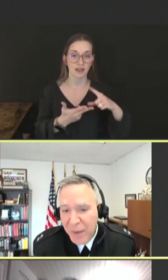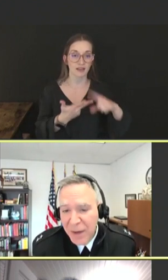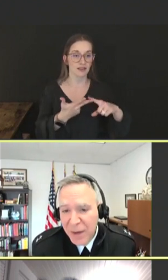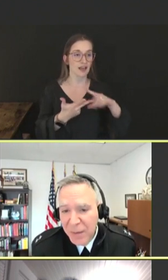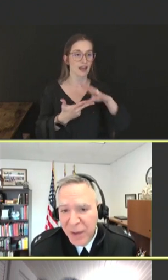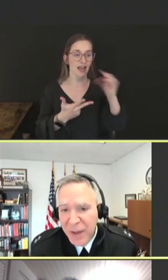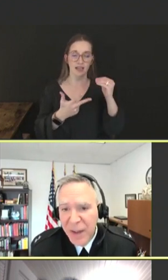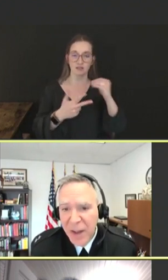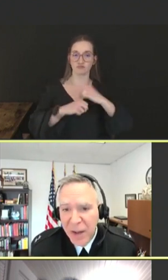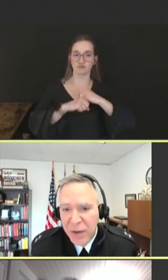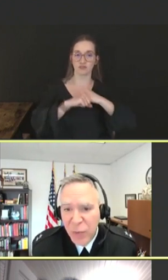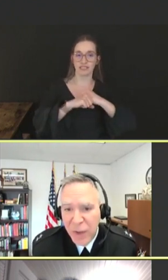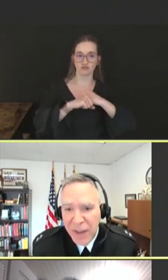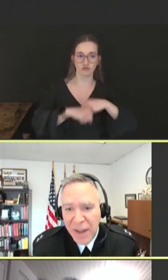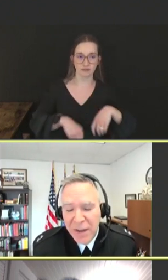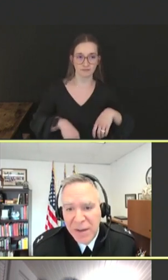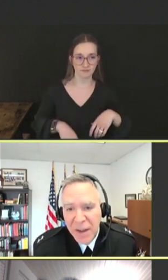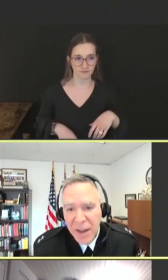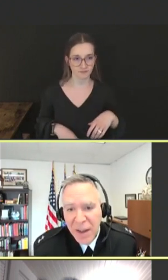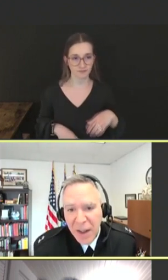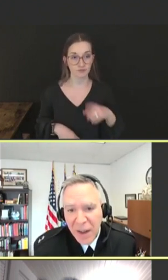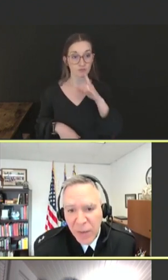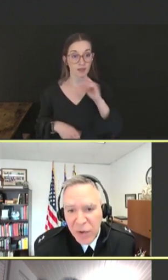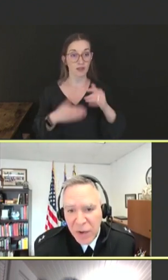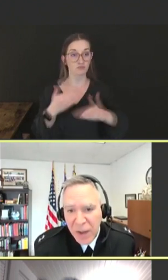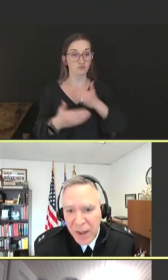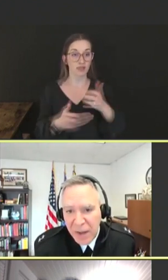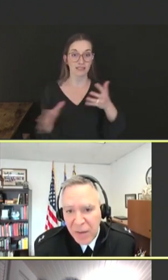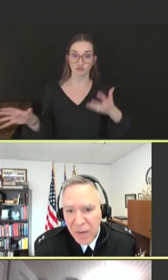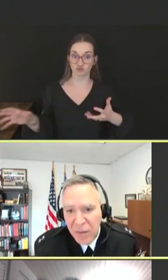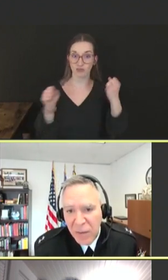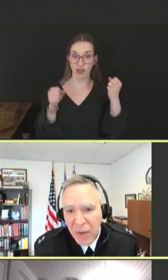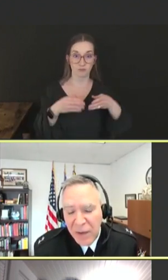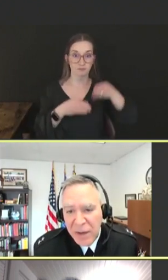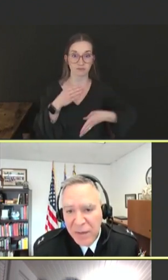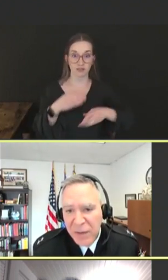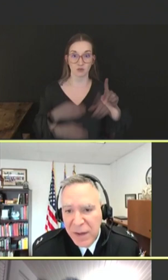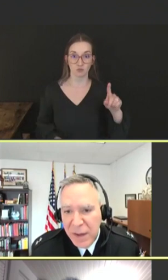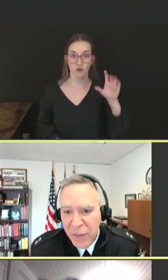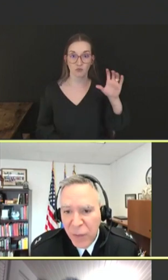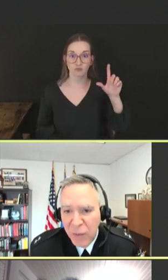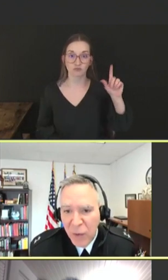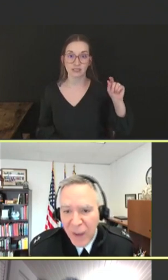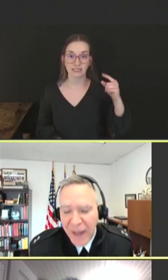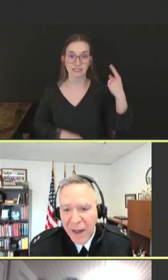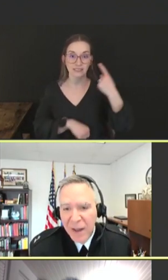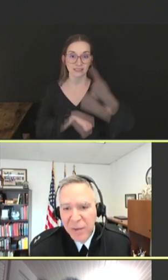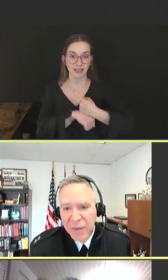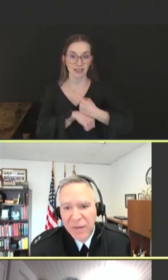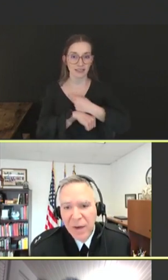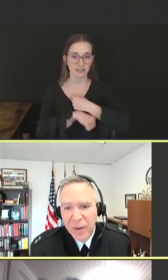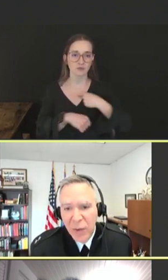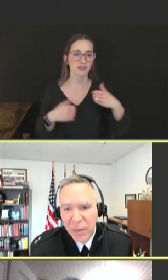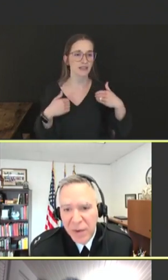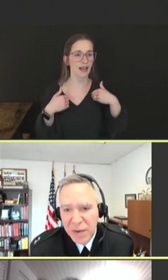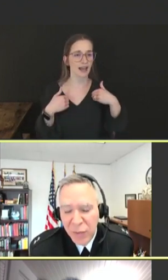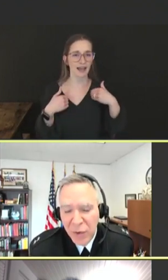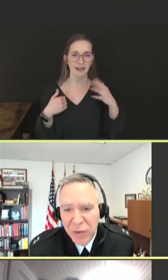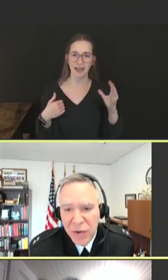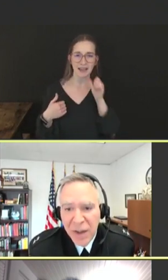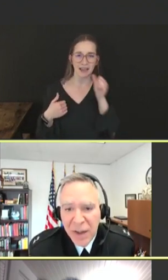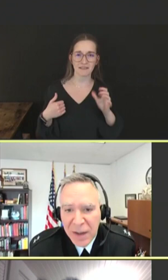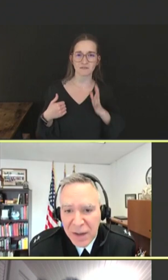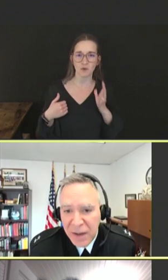and completed in 120 days. We took a relatively informal, ad hoc, but very robust approach to